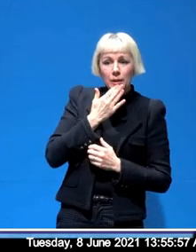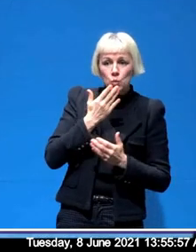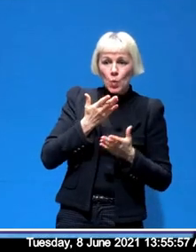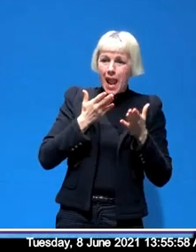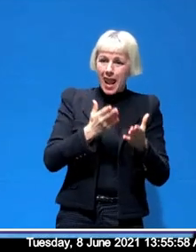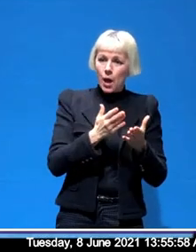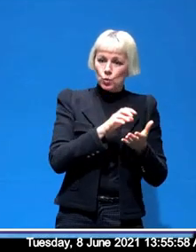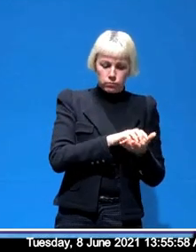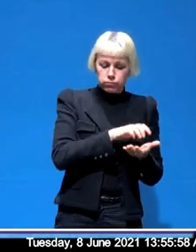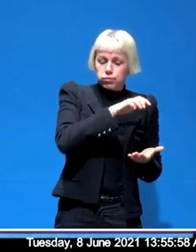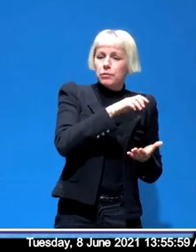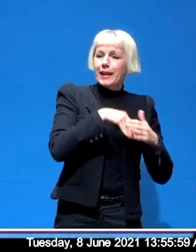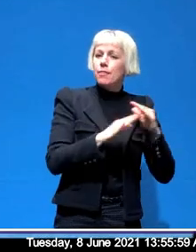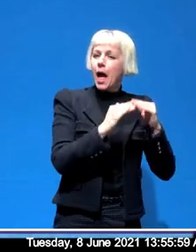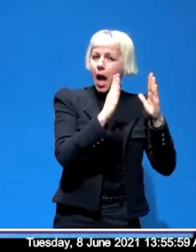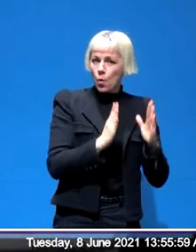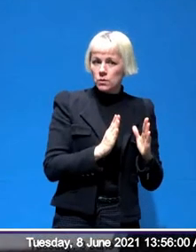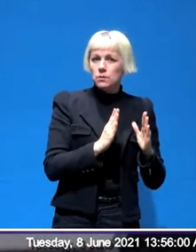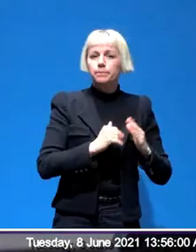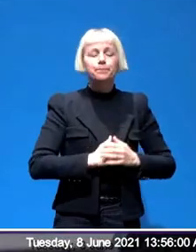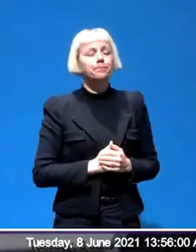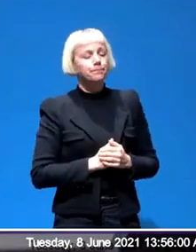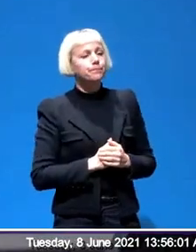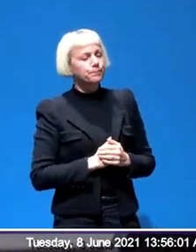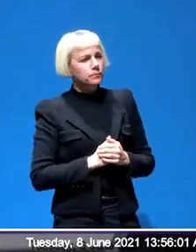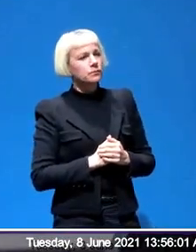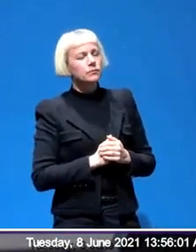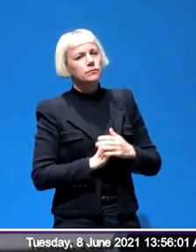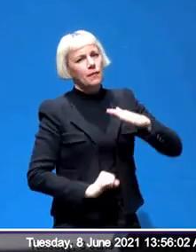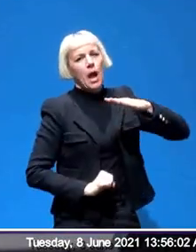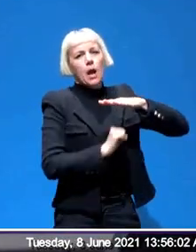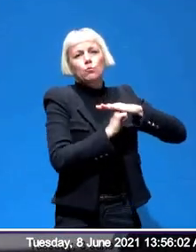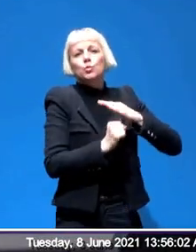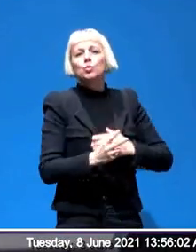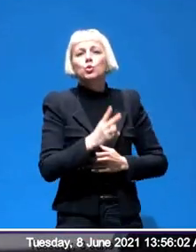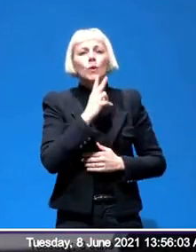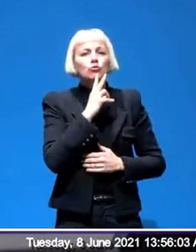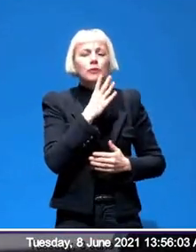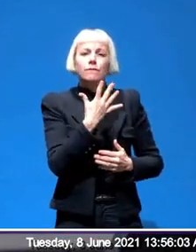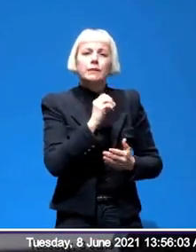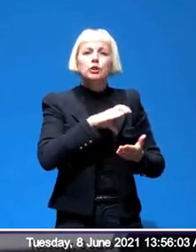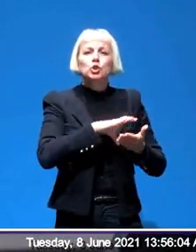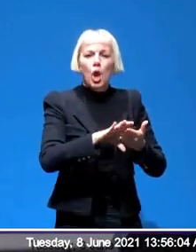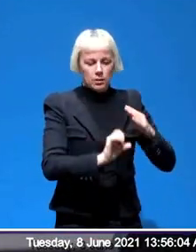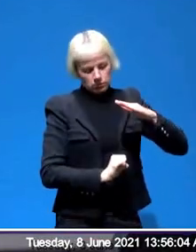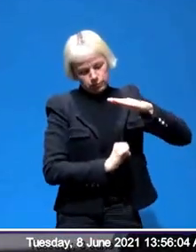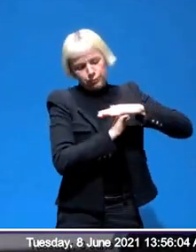We did strive to have a limit of $250 but that limit would go